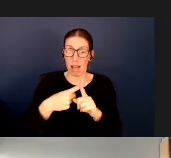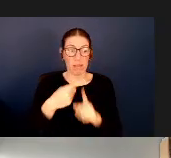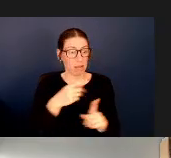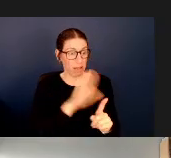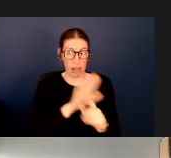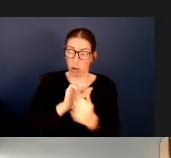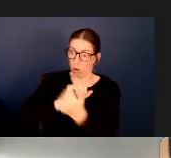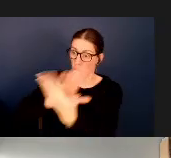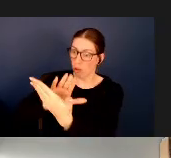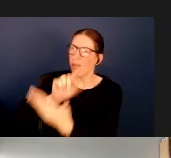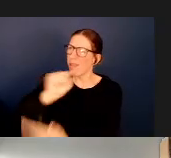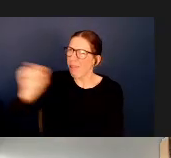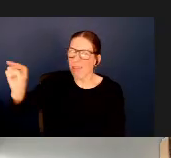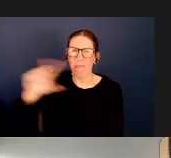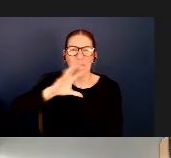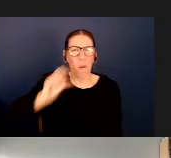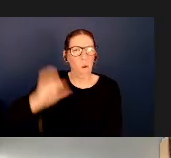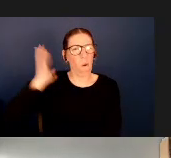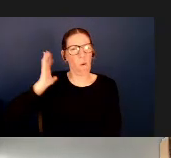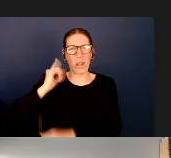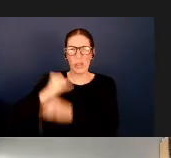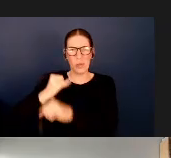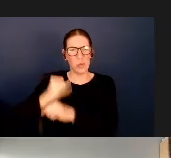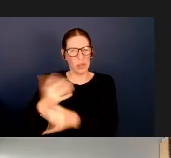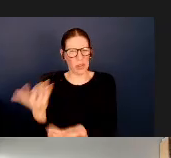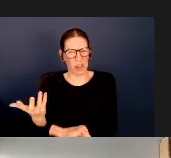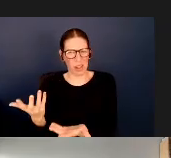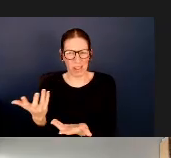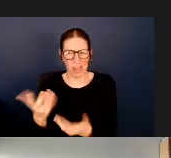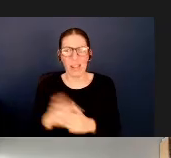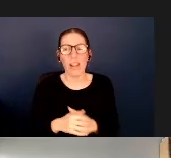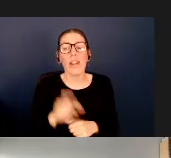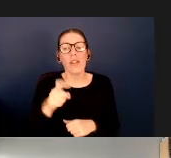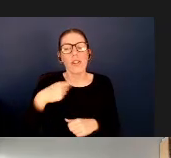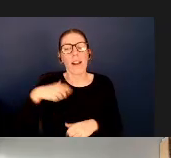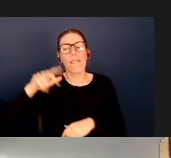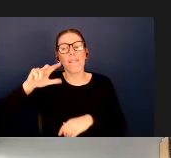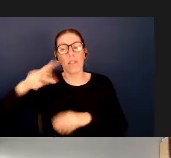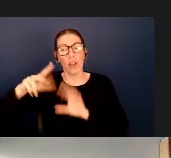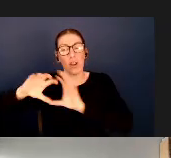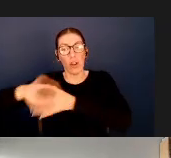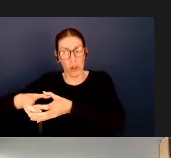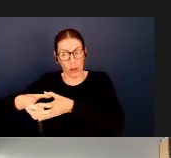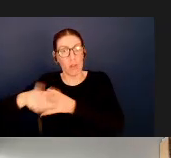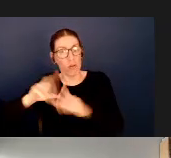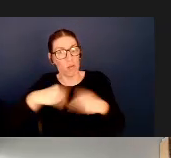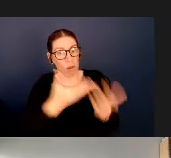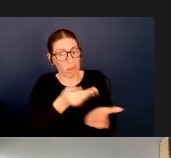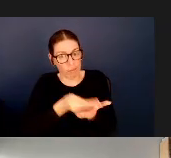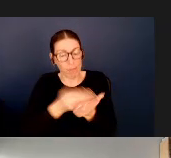the regulatory oversight of a publicly funded third sector and profit-driven agencies are